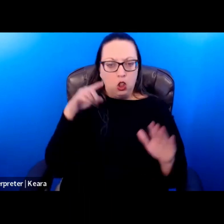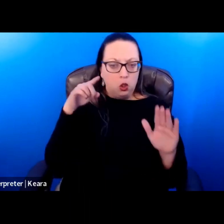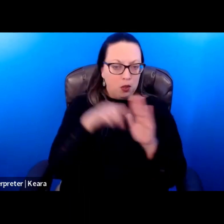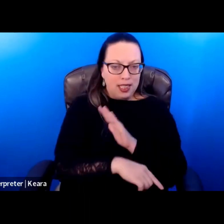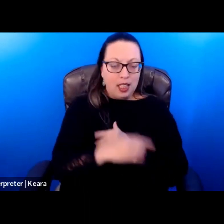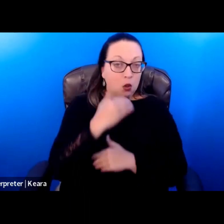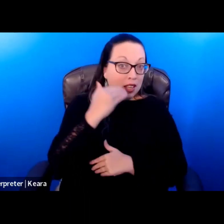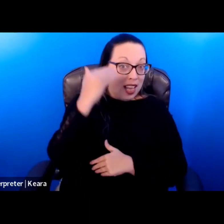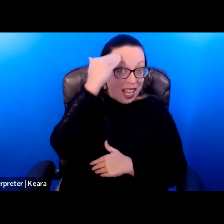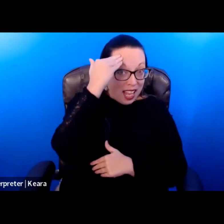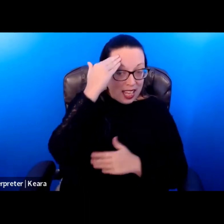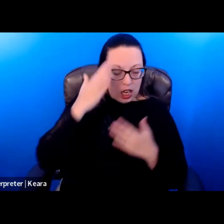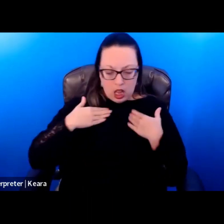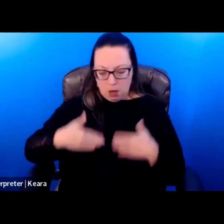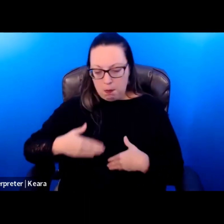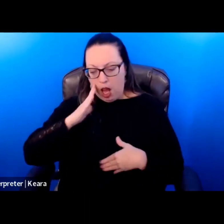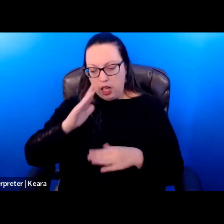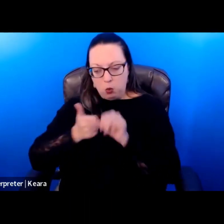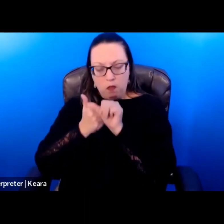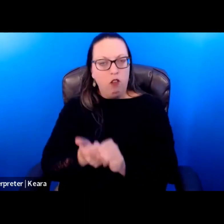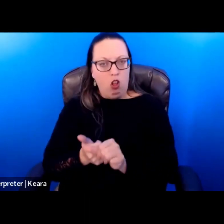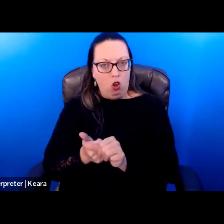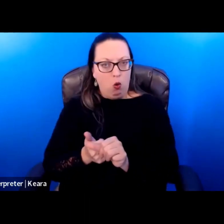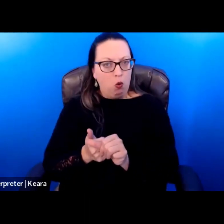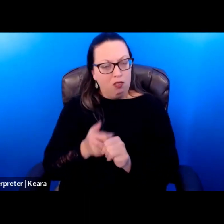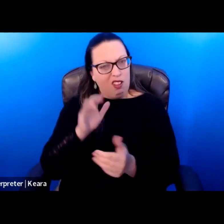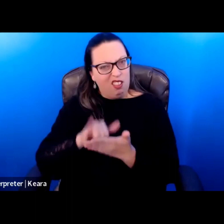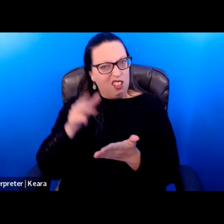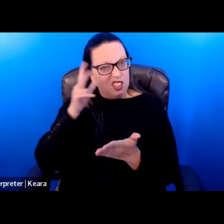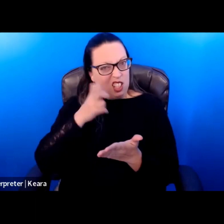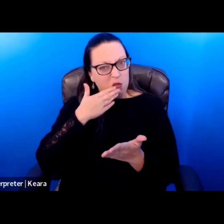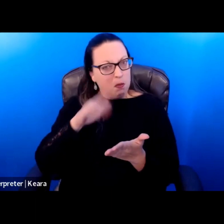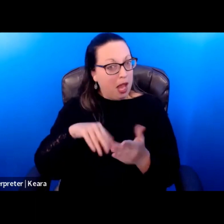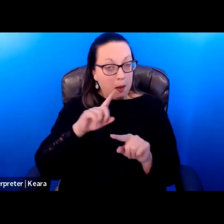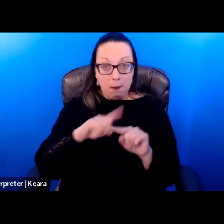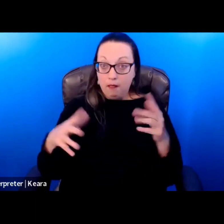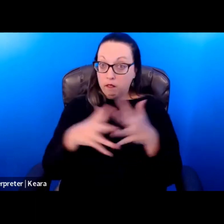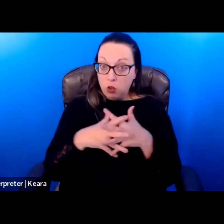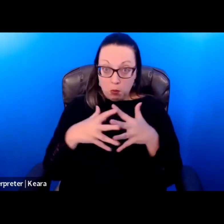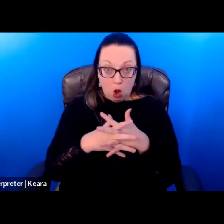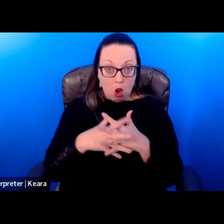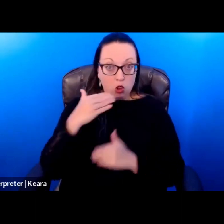how to follow now I know that sounds pretty bad. But when you play football, you know you ram heads and the person with the strongest neck or head, you